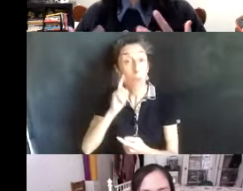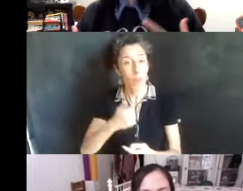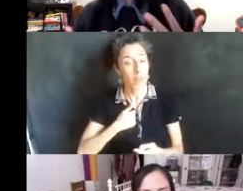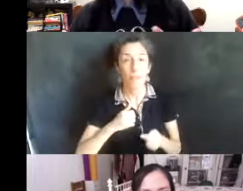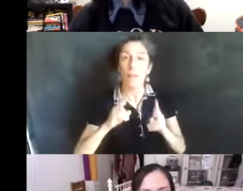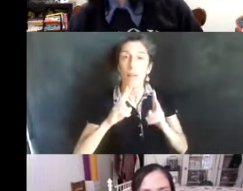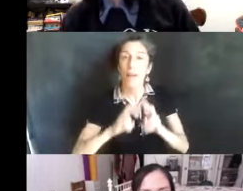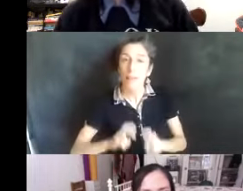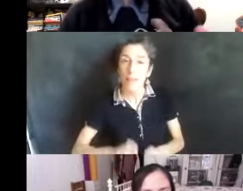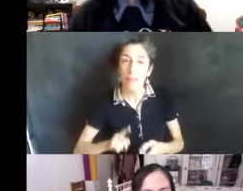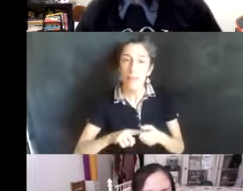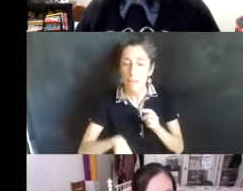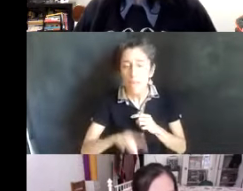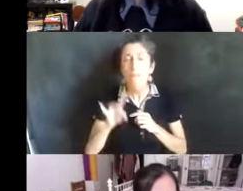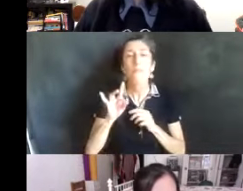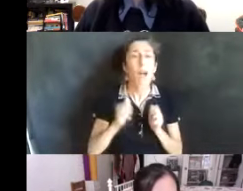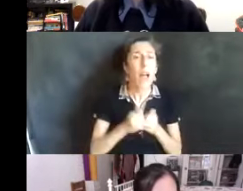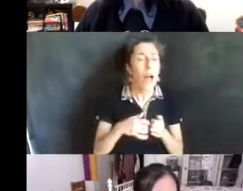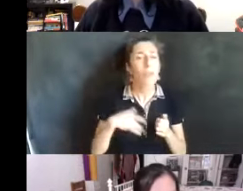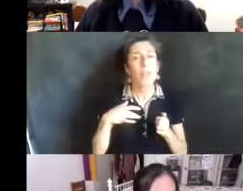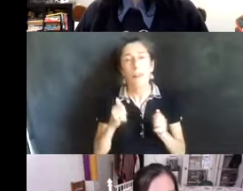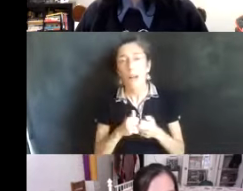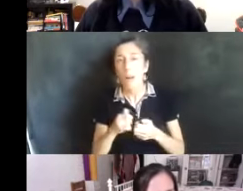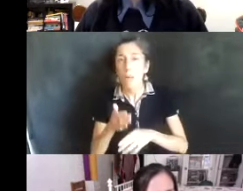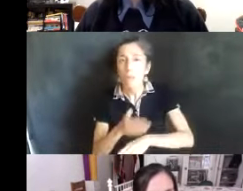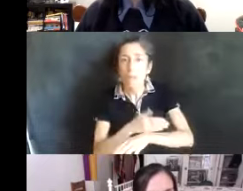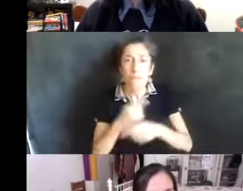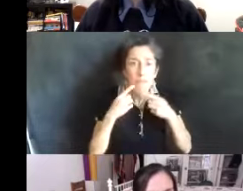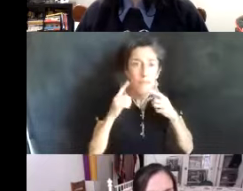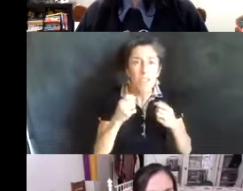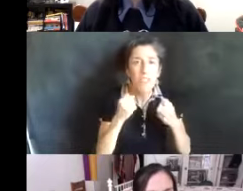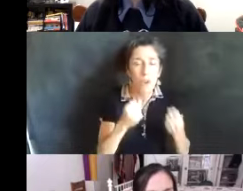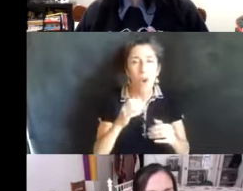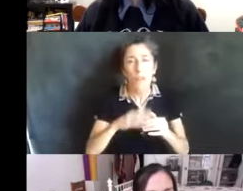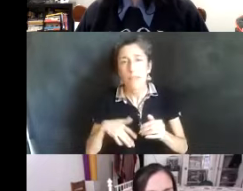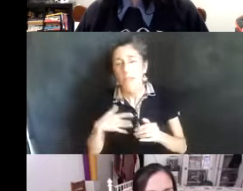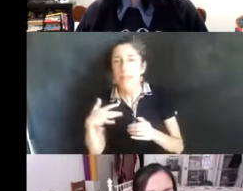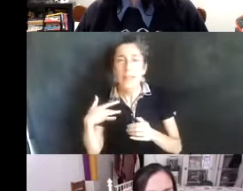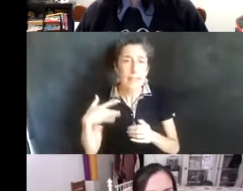these are really exercise and self-evaluation. We would have these weekly forms that they would fill